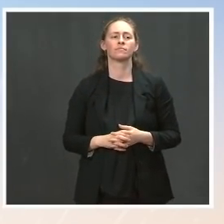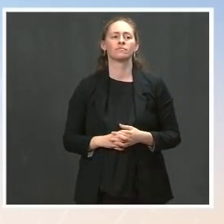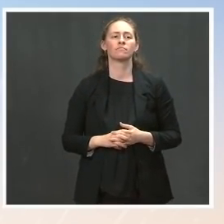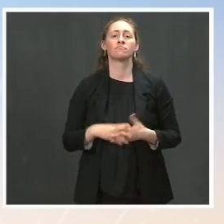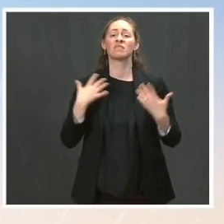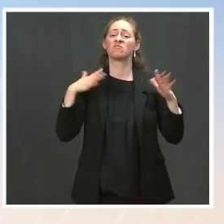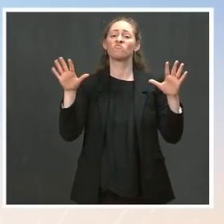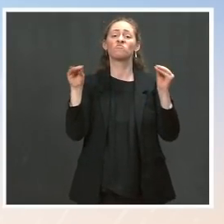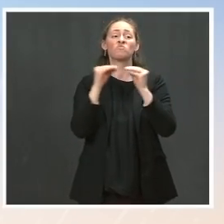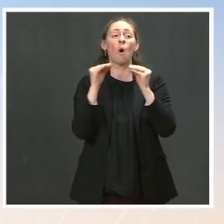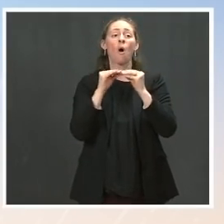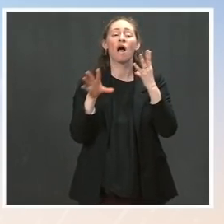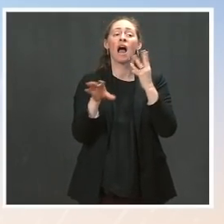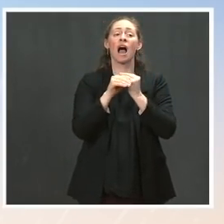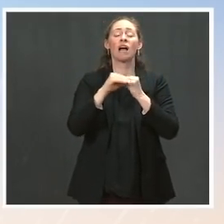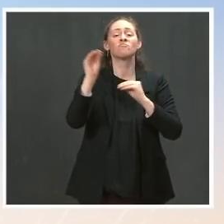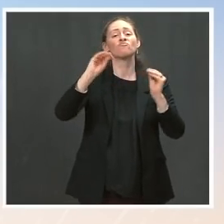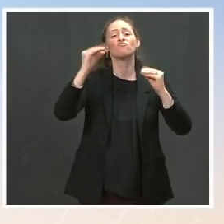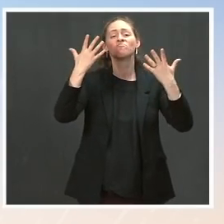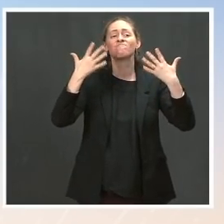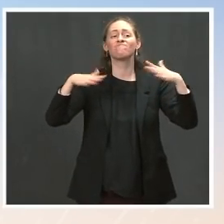The Press: Okay. Thank you. Ms. Psaki: Okay, thanks, everyone.